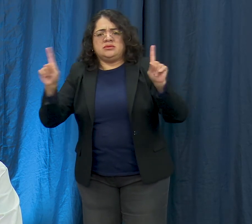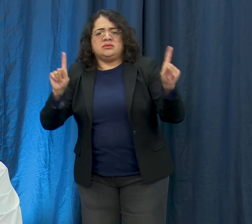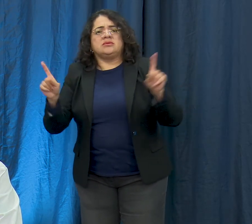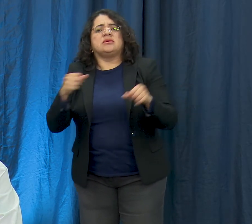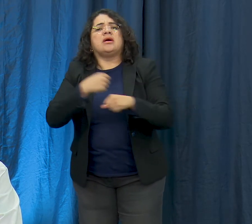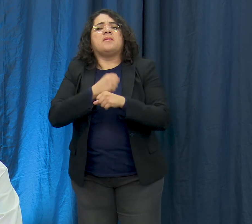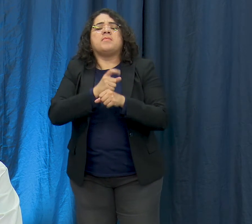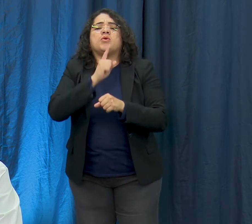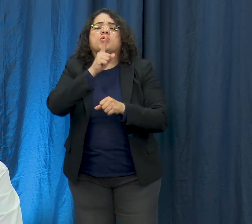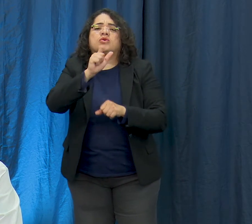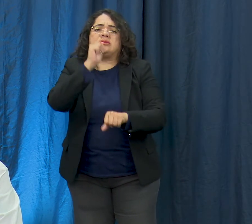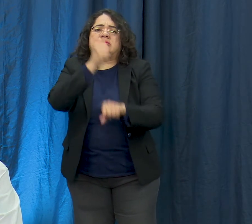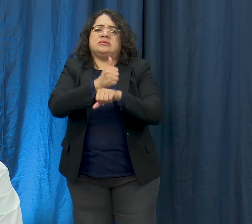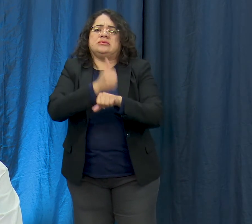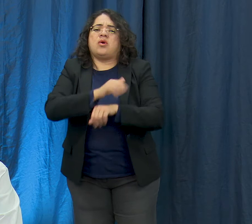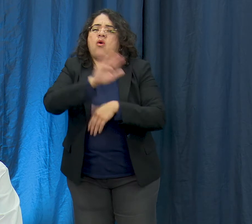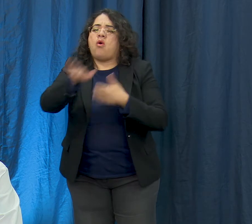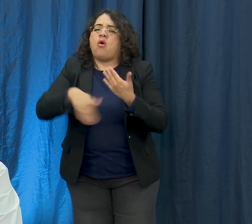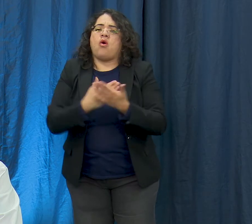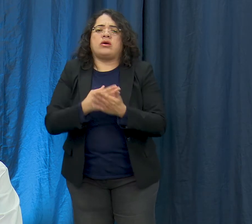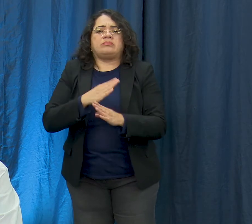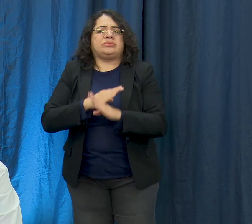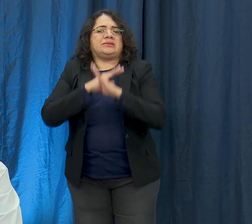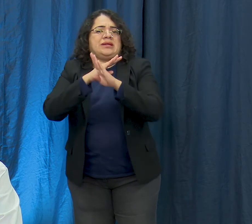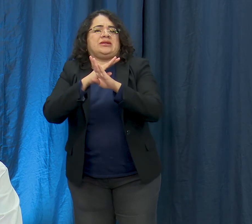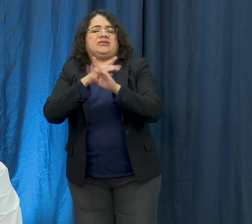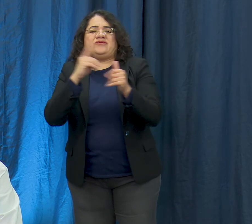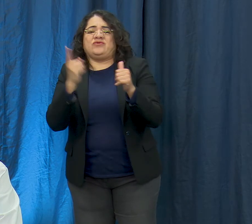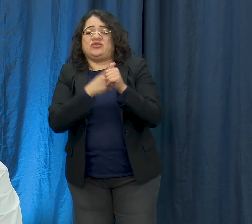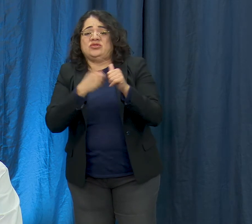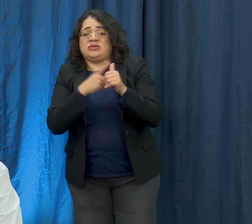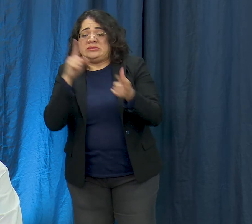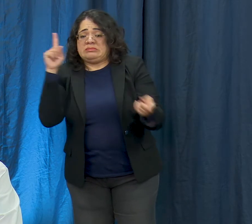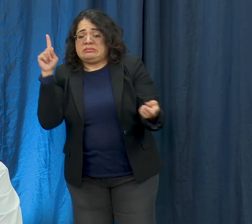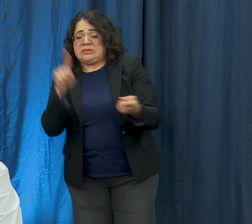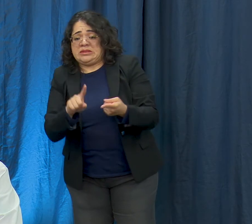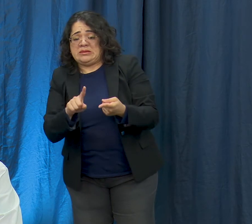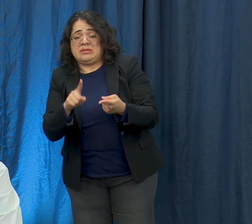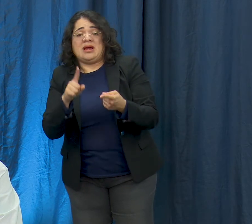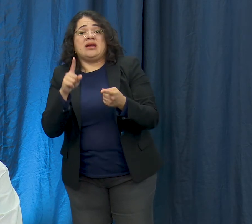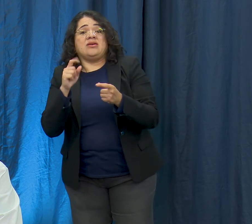necessary precautions in place to minimize risk to both your workers and